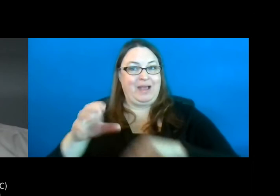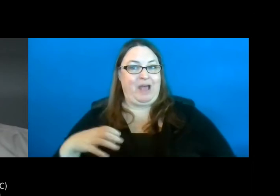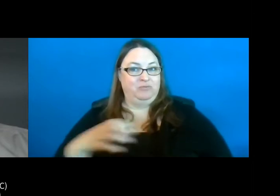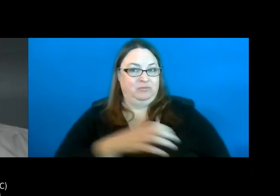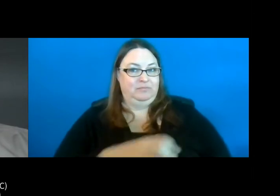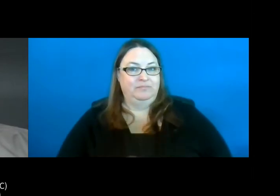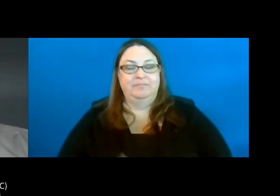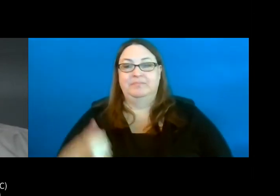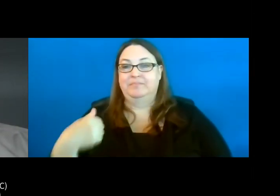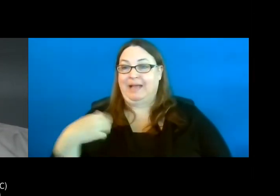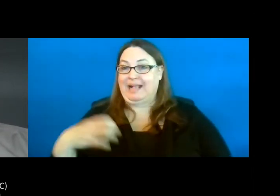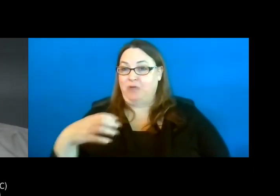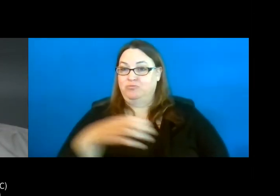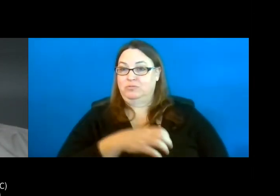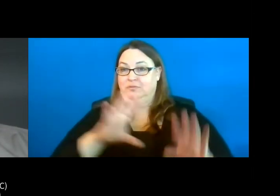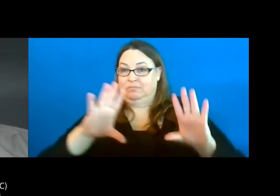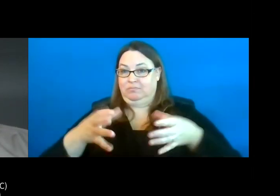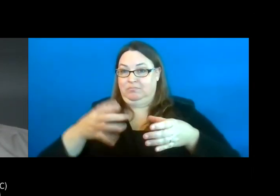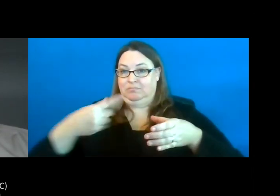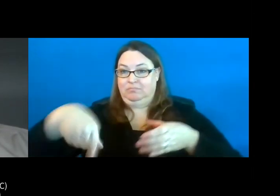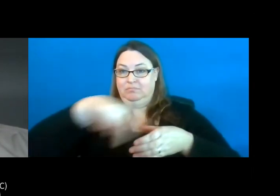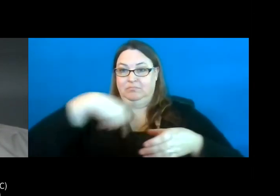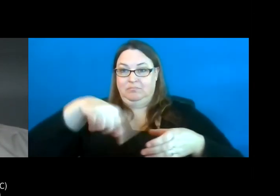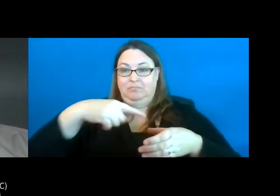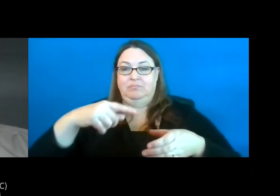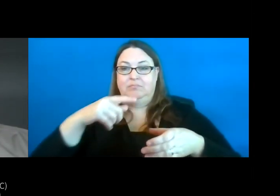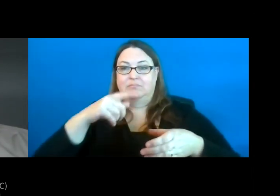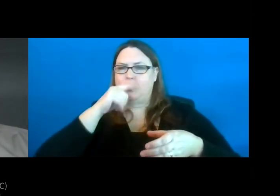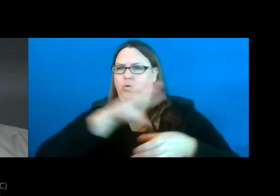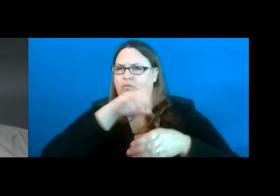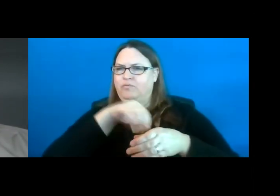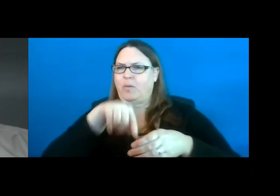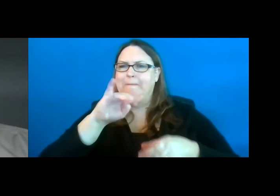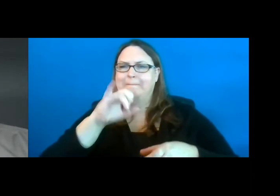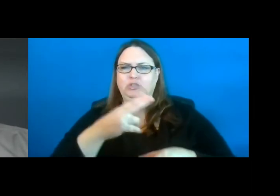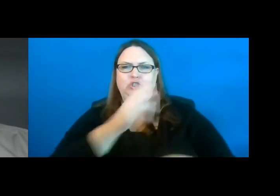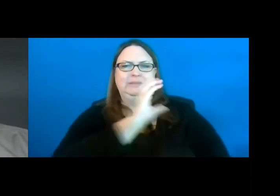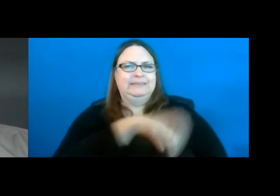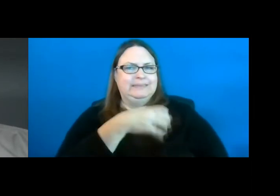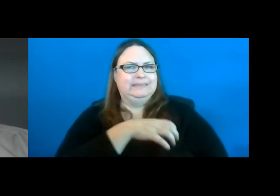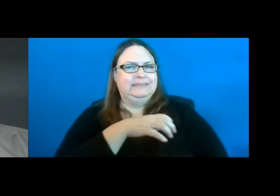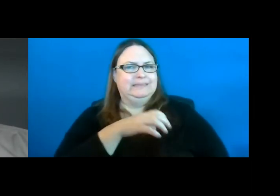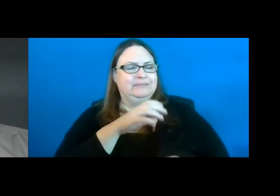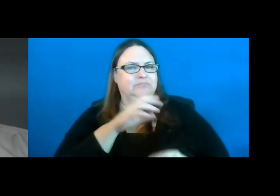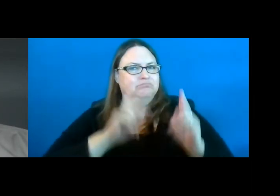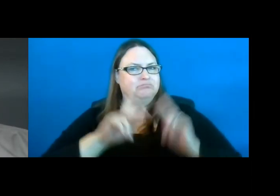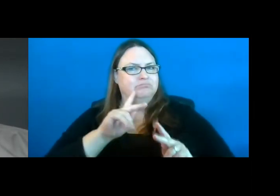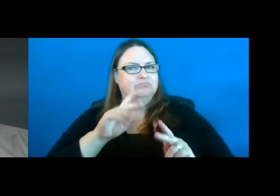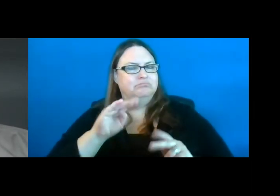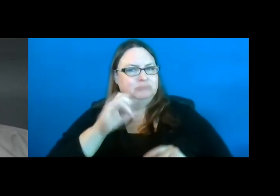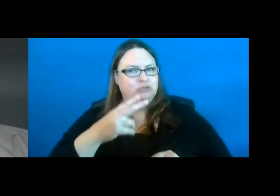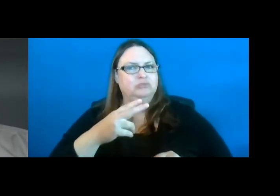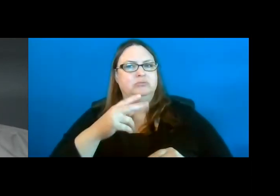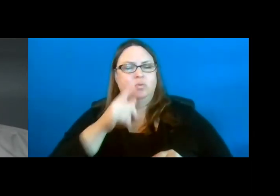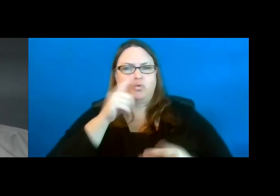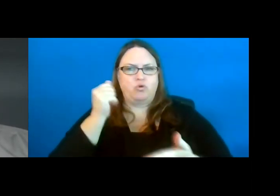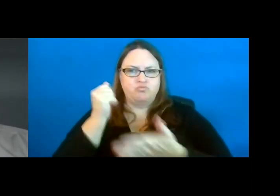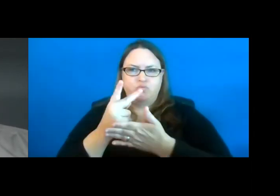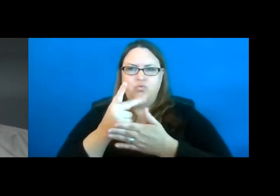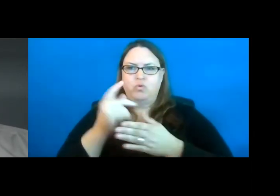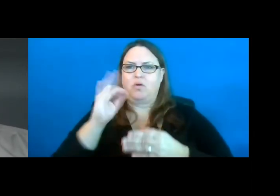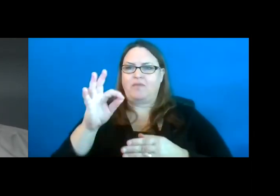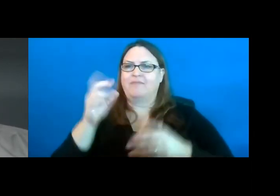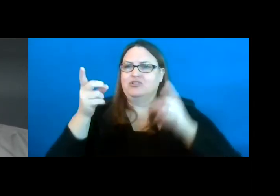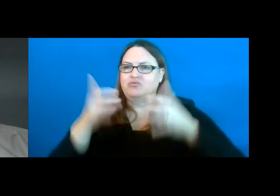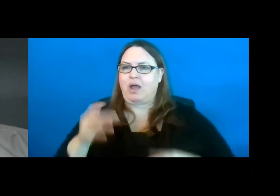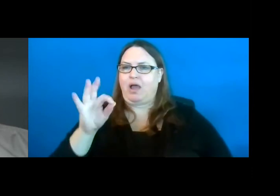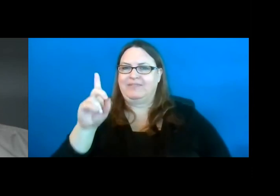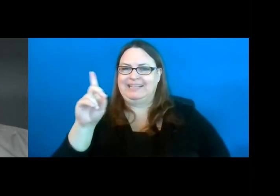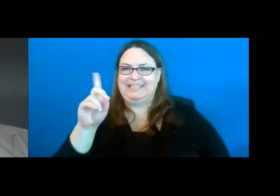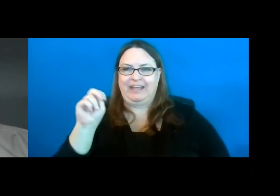The council is made up of Michigan citizens that are approved by the Director of the DNR.